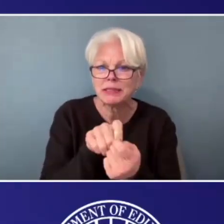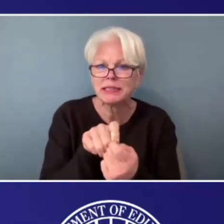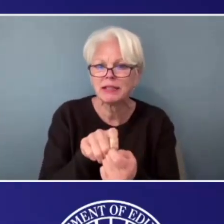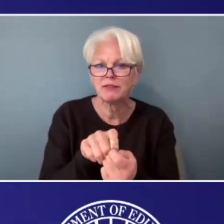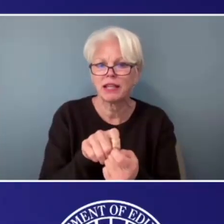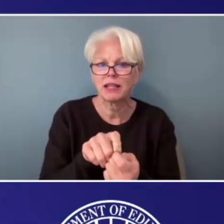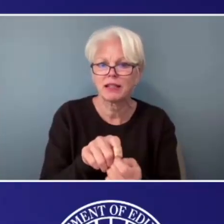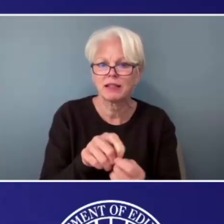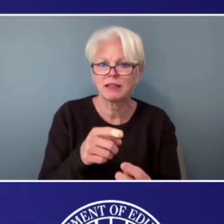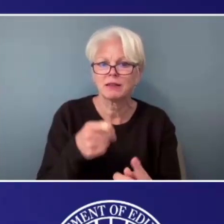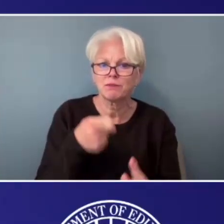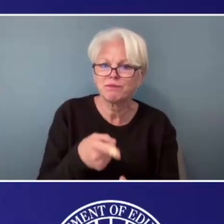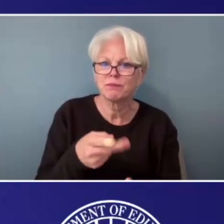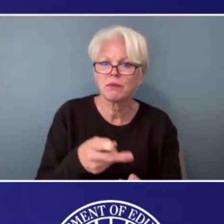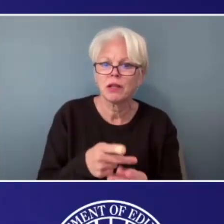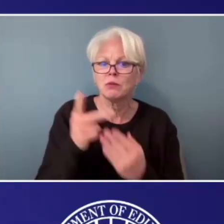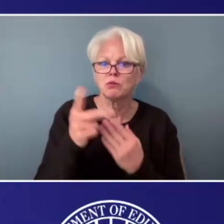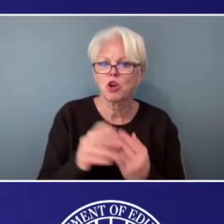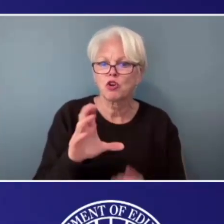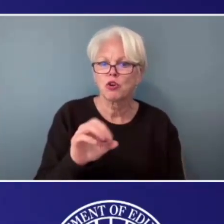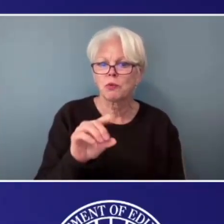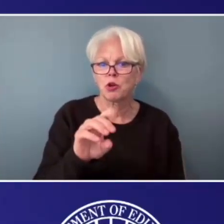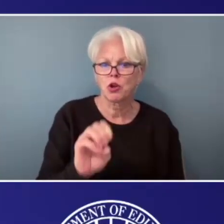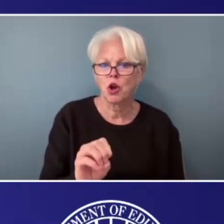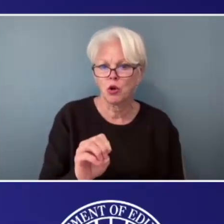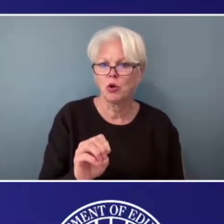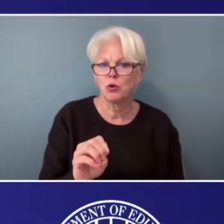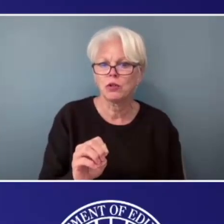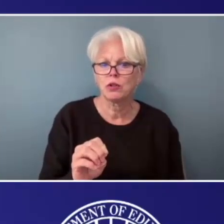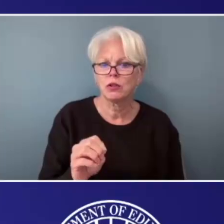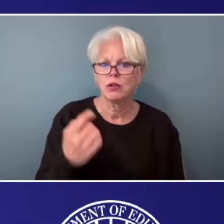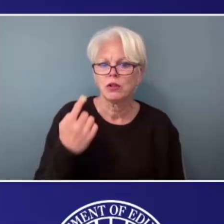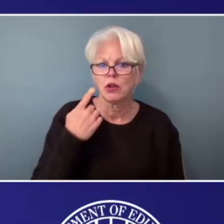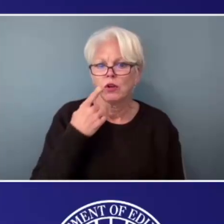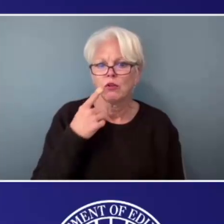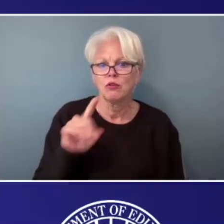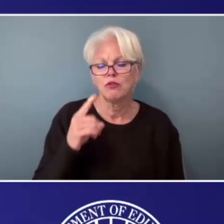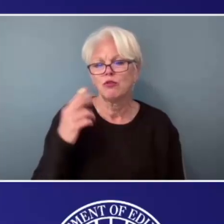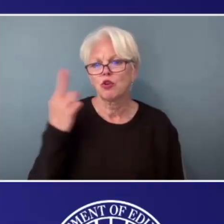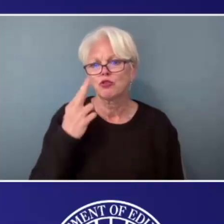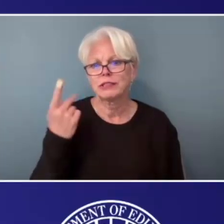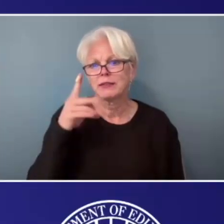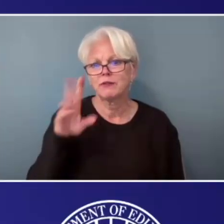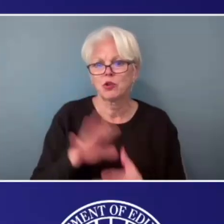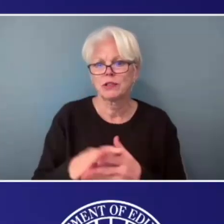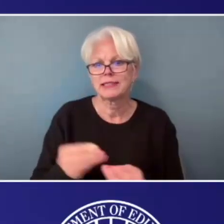program code for purposes of disbursement, for example. Alex Ricci.